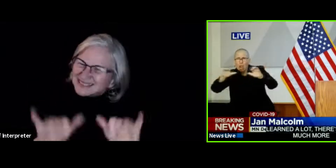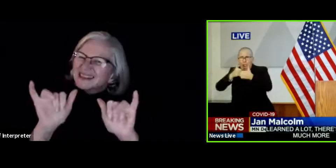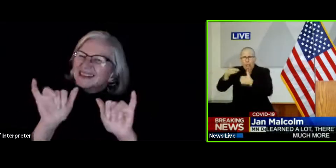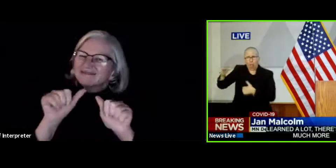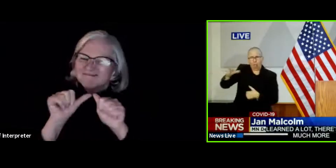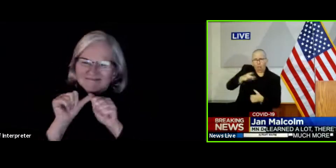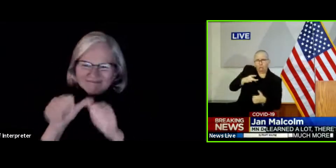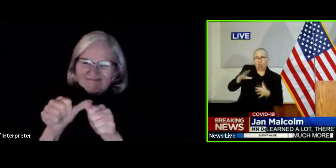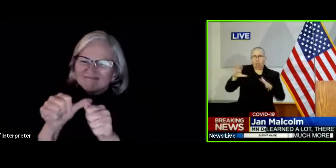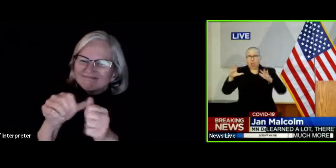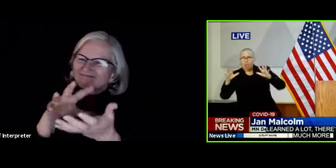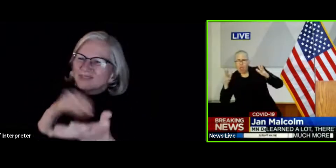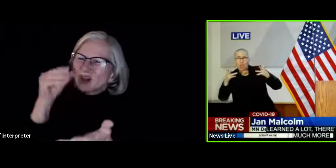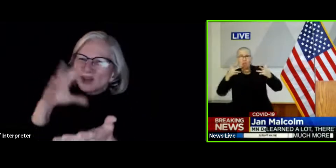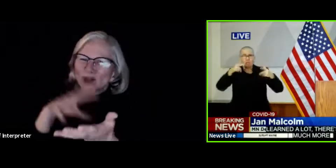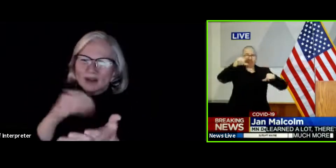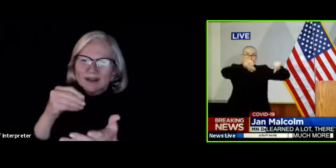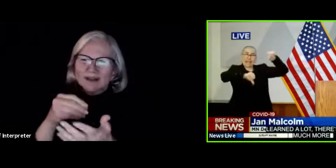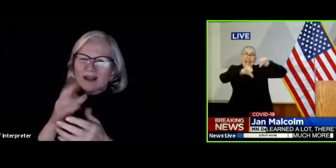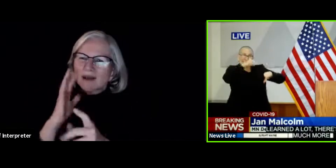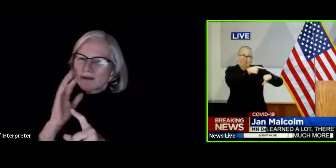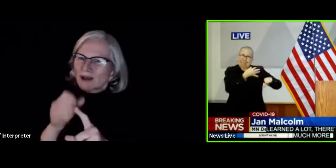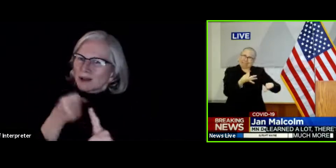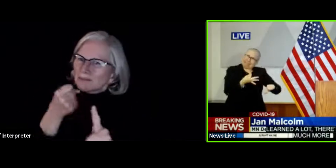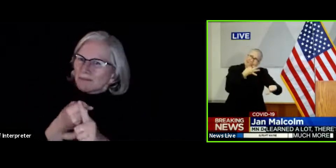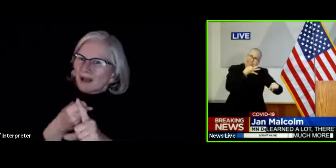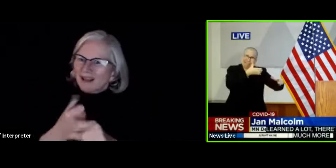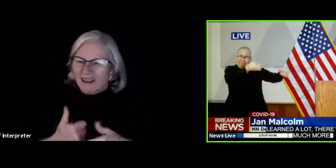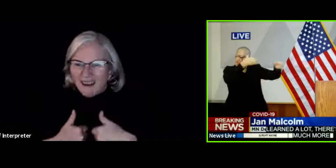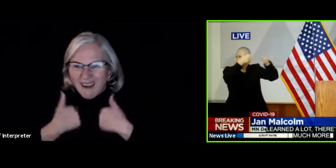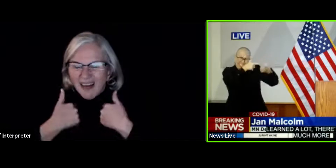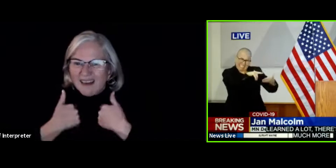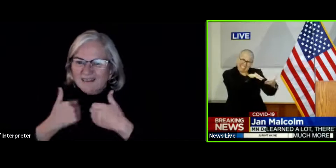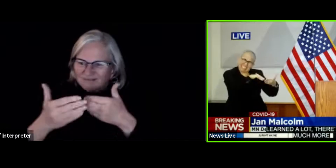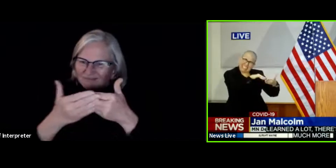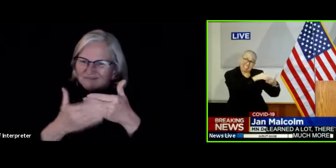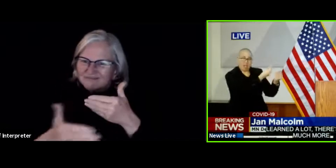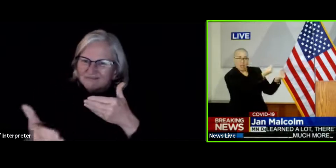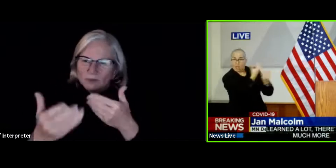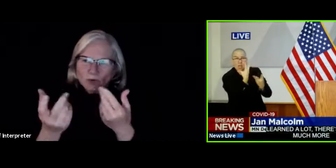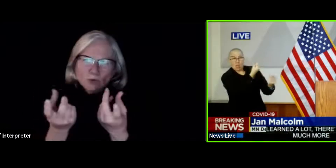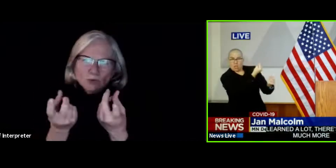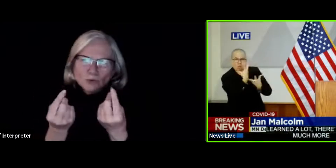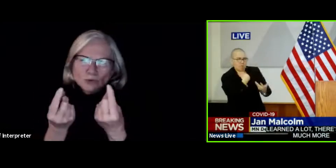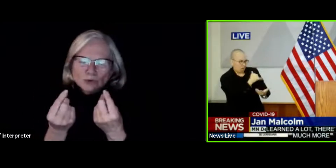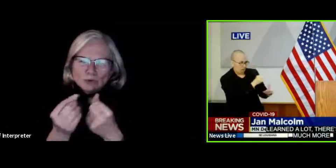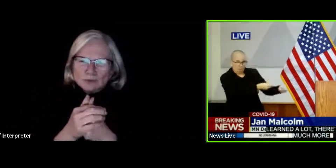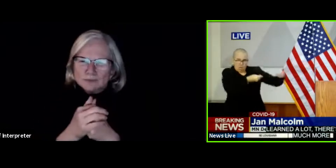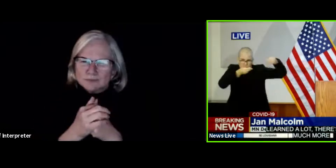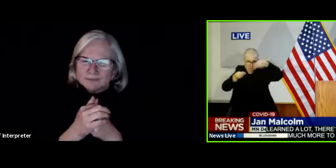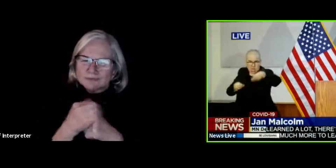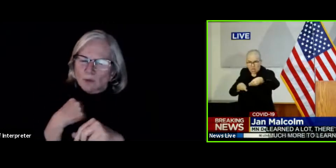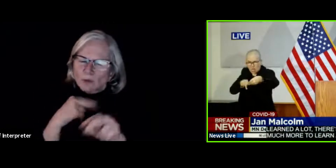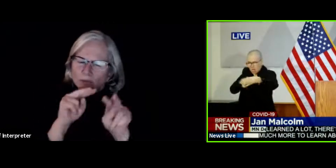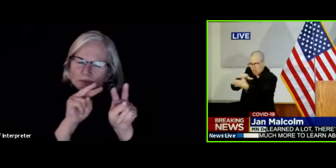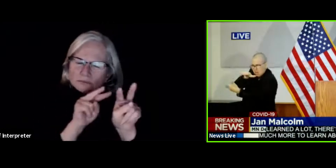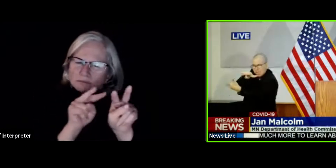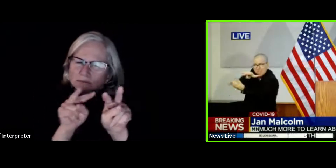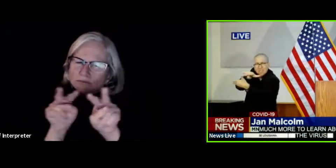OUR KNOWLEDGE OF THE VIRUS AND THAT IMPACTS WHAT WE KNOW ABOUT WHERE WE ARE IN THIS CURVE. AND AS WE SAID BEFORE, IT'S JUST THE FACT